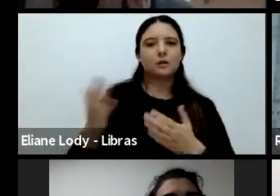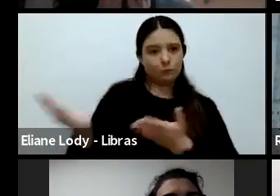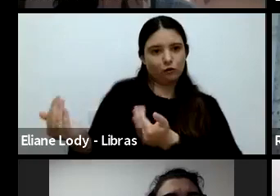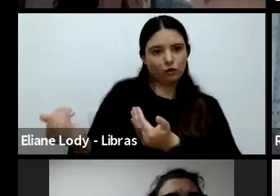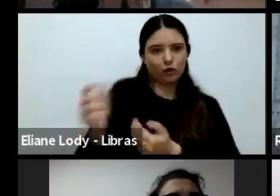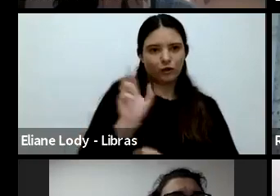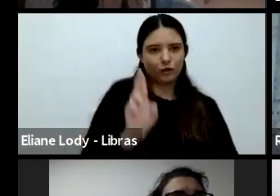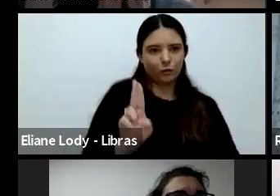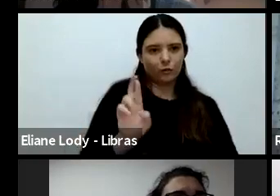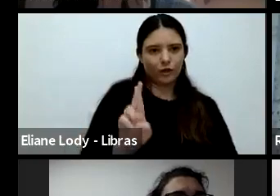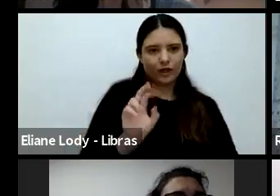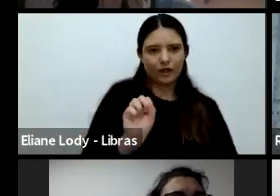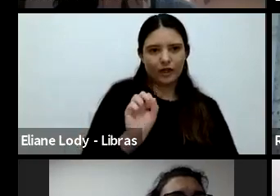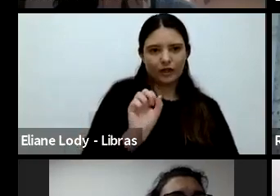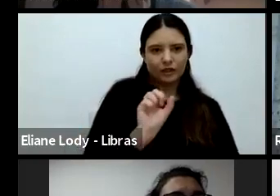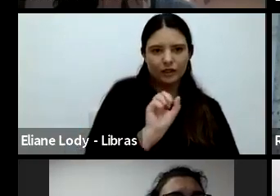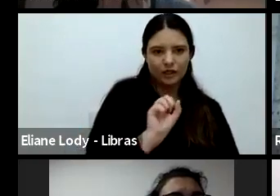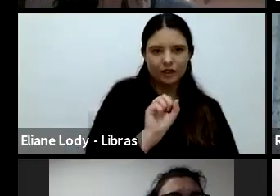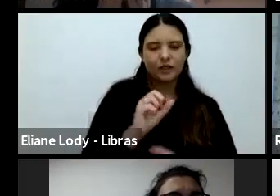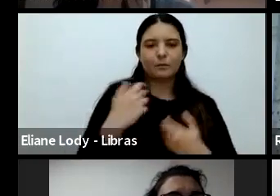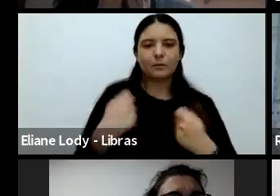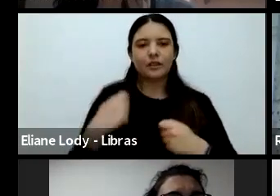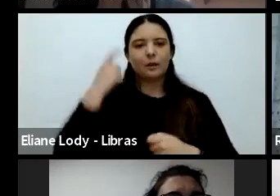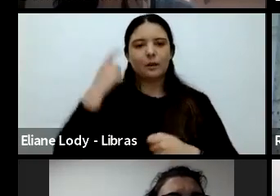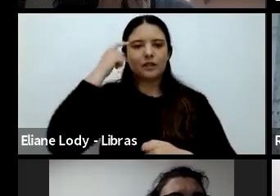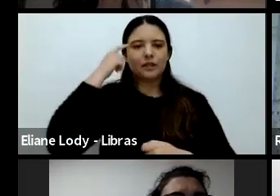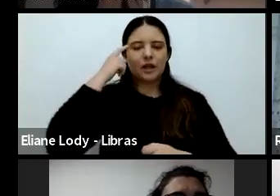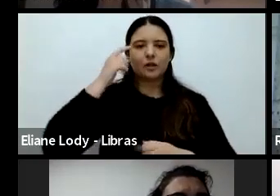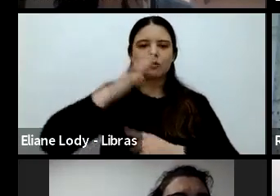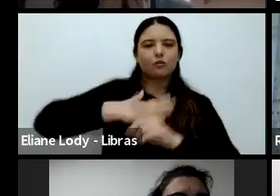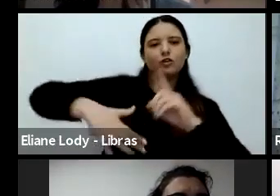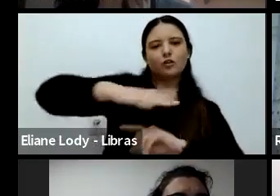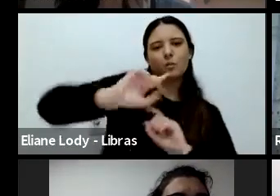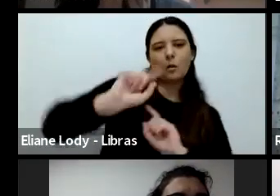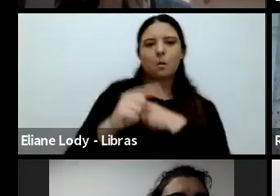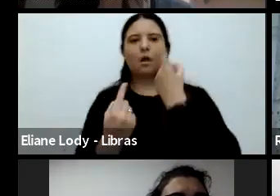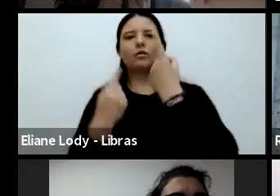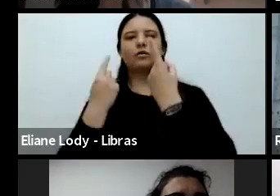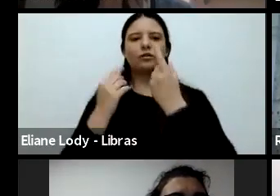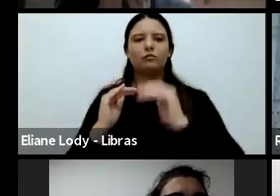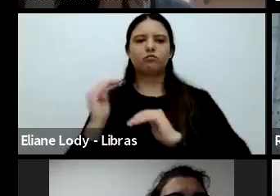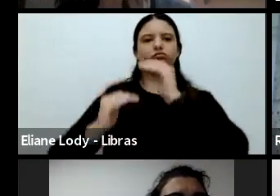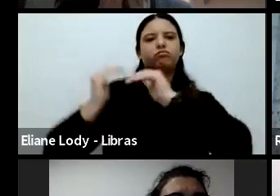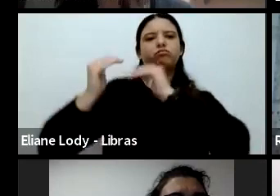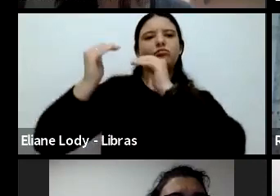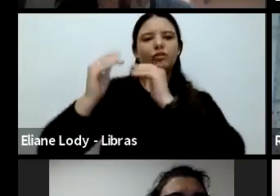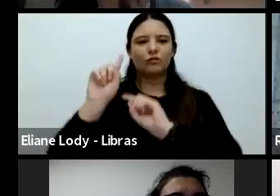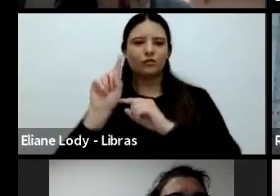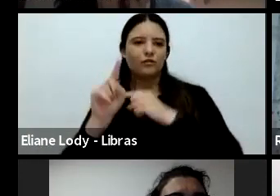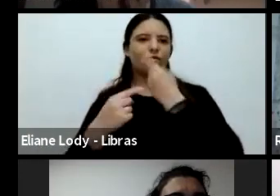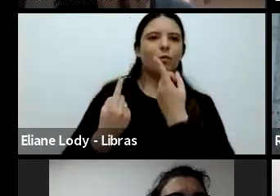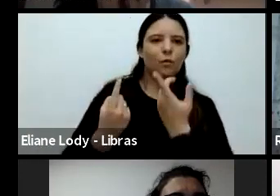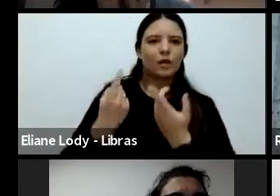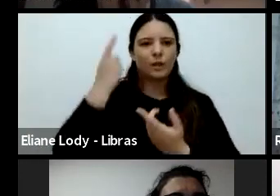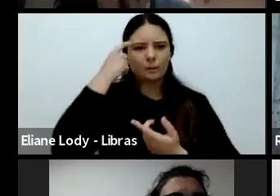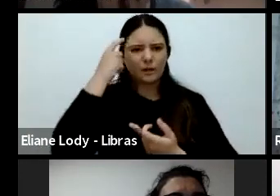t socializing medium to have socializing medium to evolve into a Soviet man. , his kids were reading out their parents. When the parents did When the parents did things that